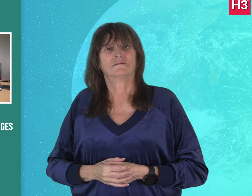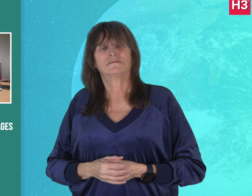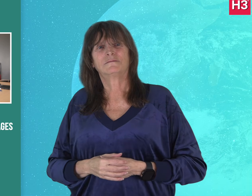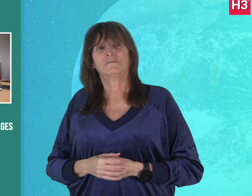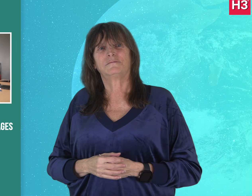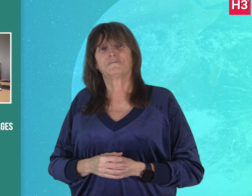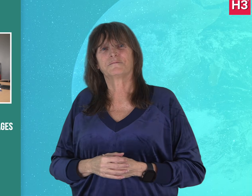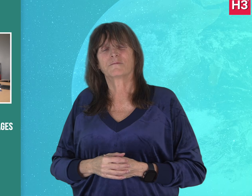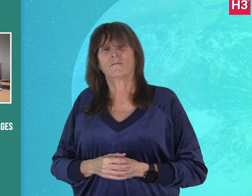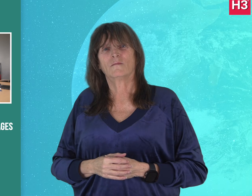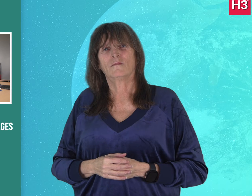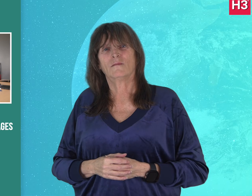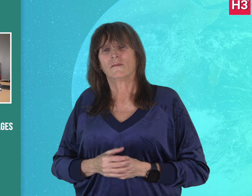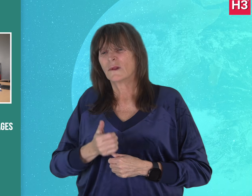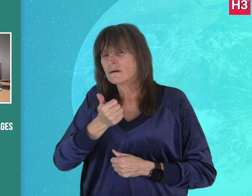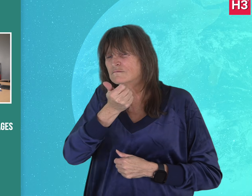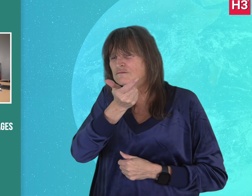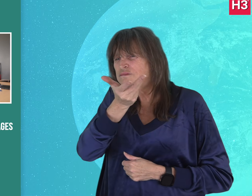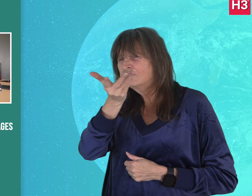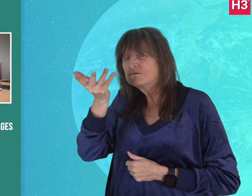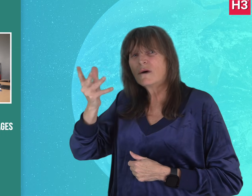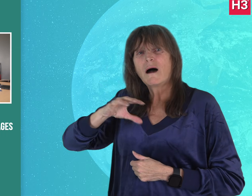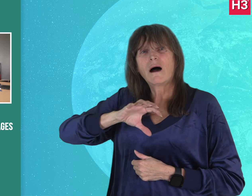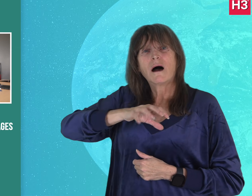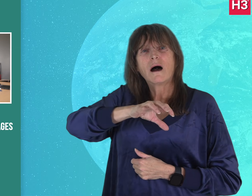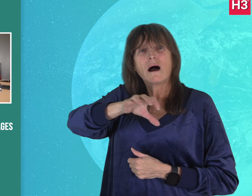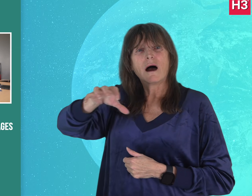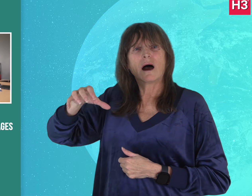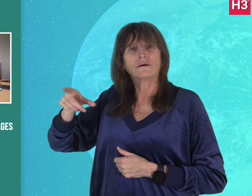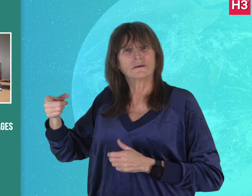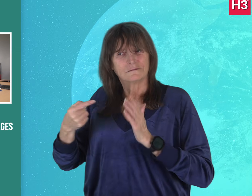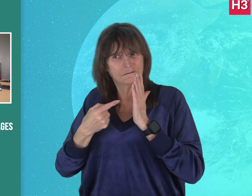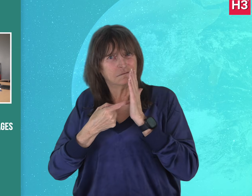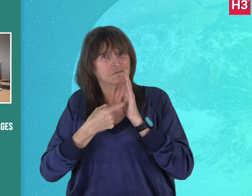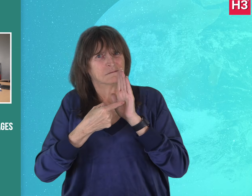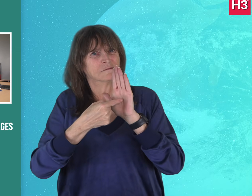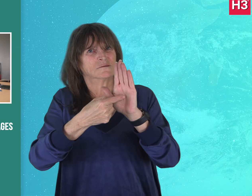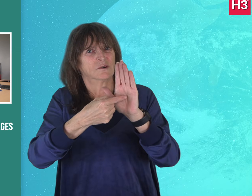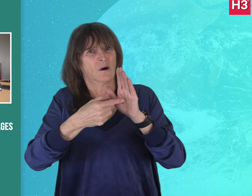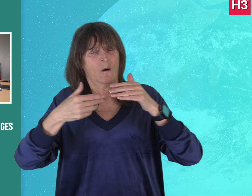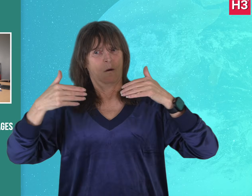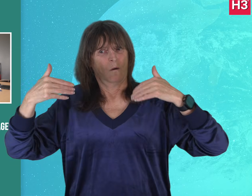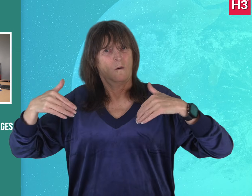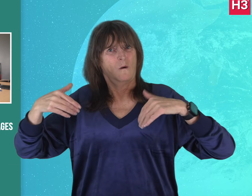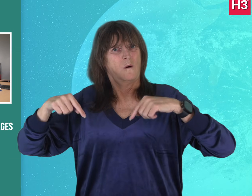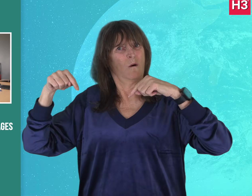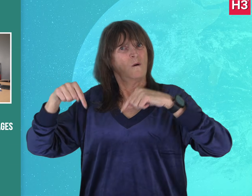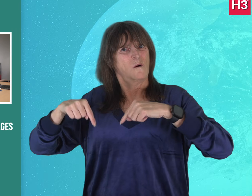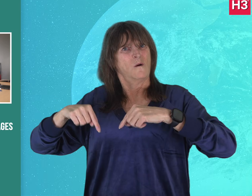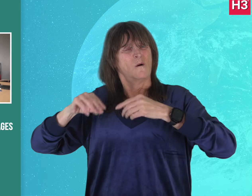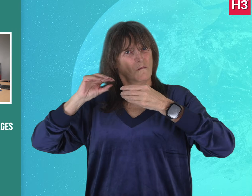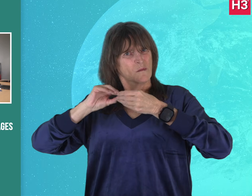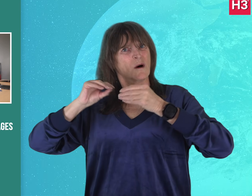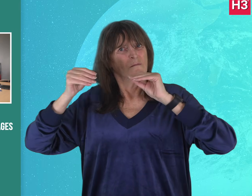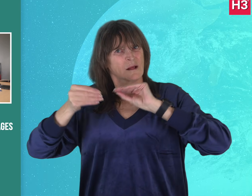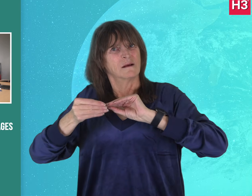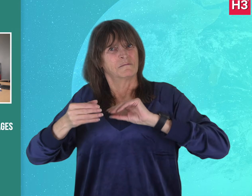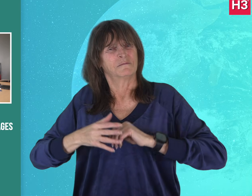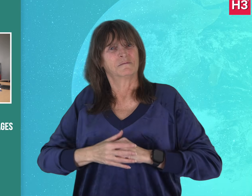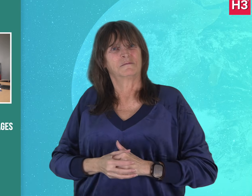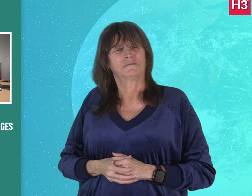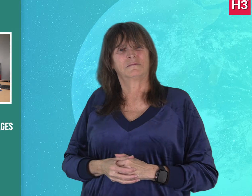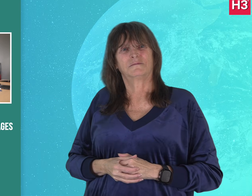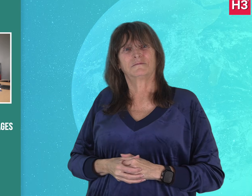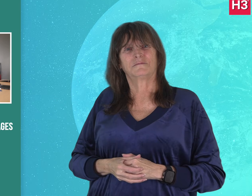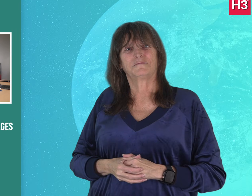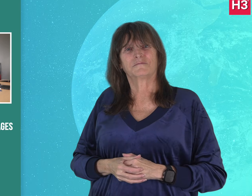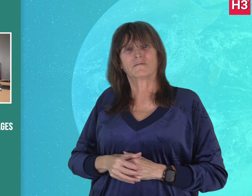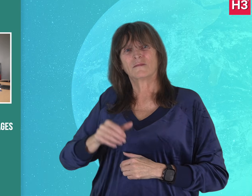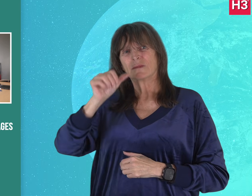worse. Several countries show how serious the problem is. India has